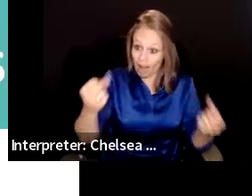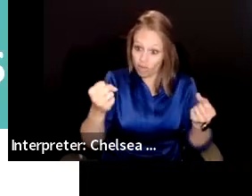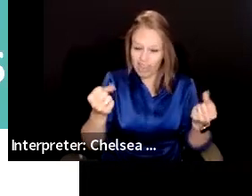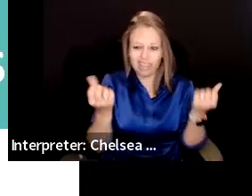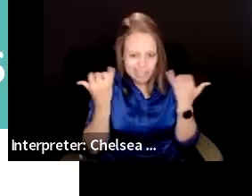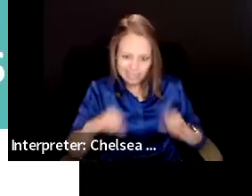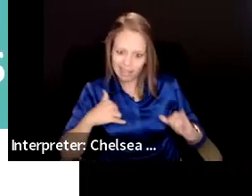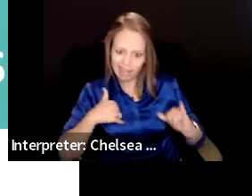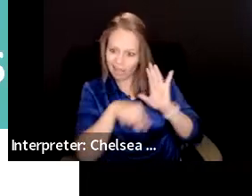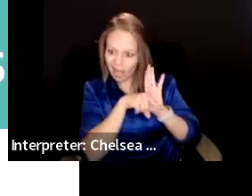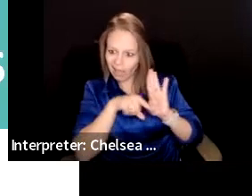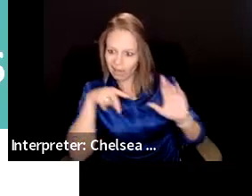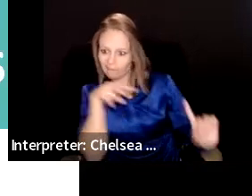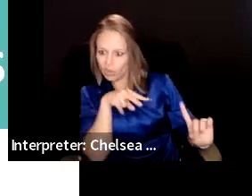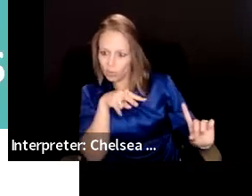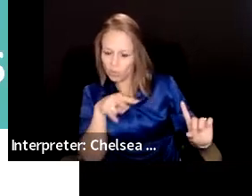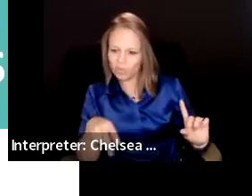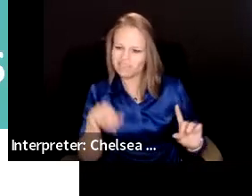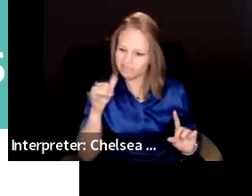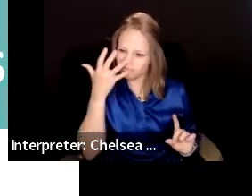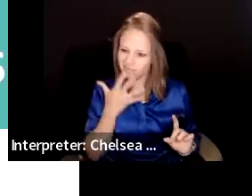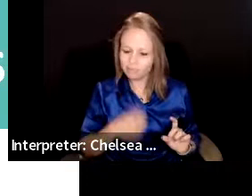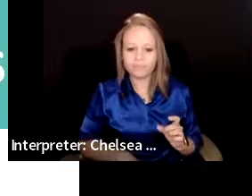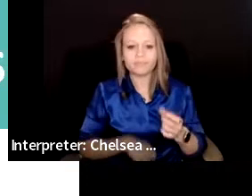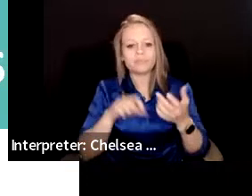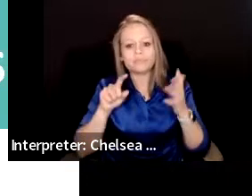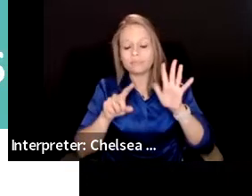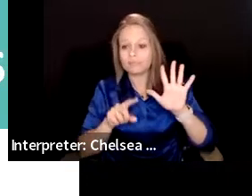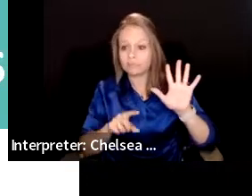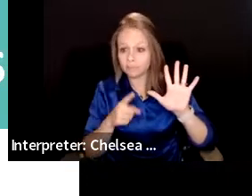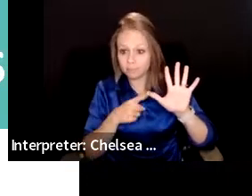And last year we found out over 40% of respondents viewed medications for opioid use disorder